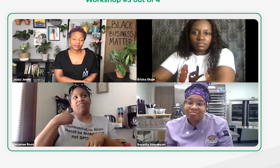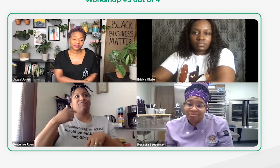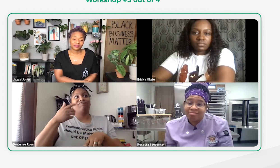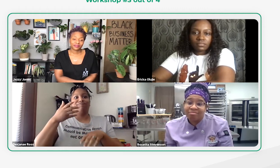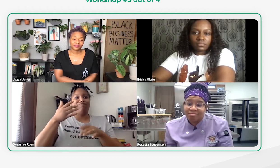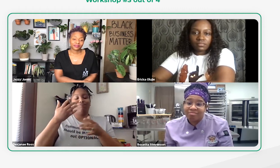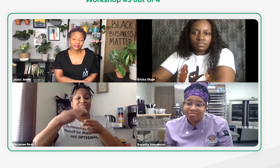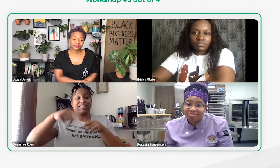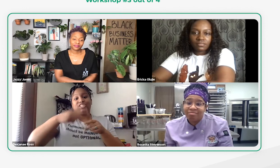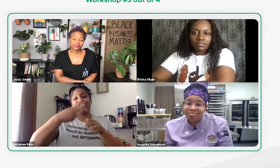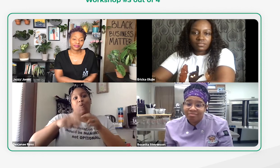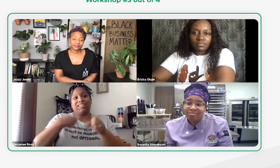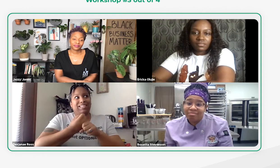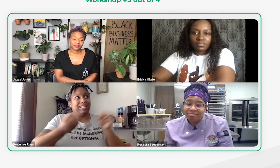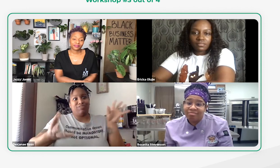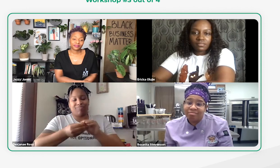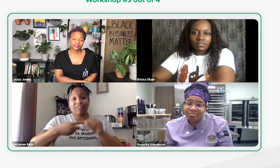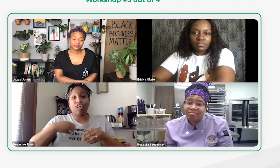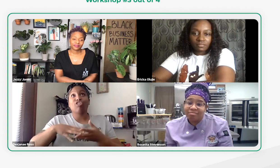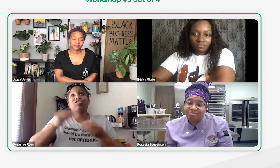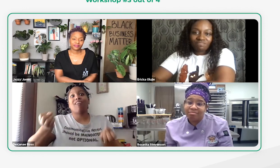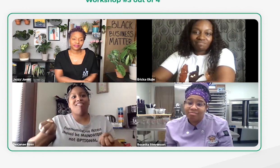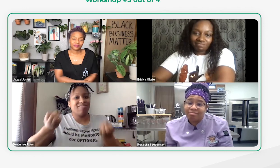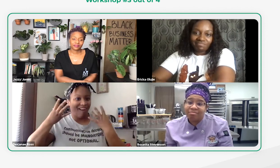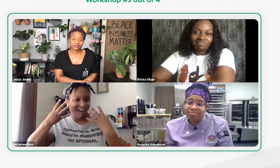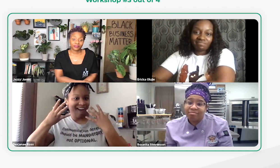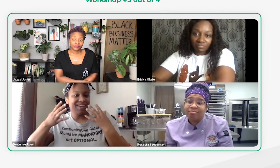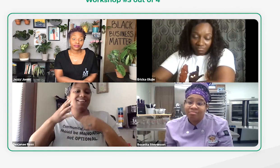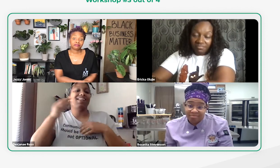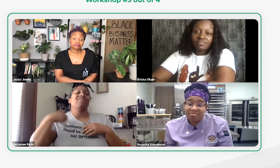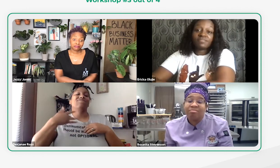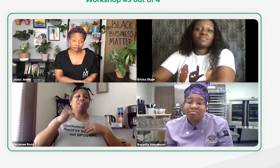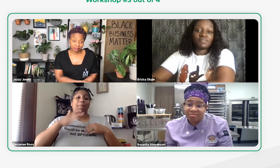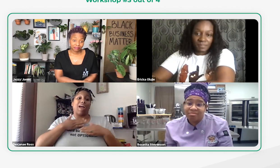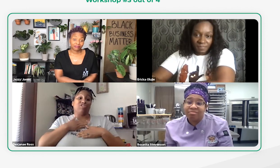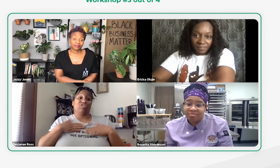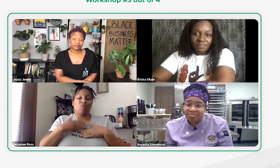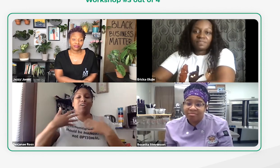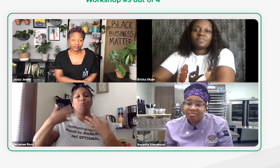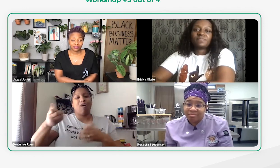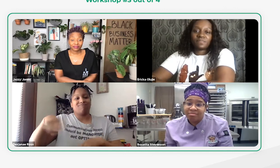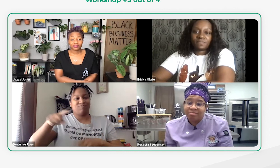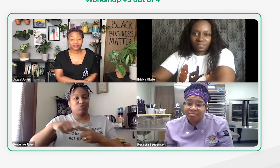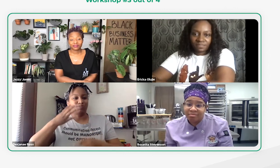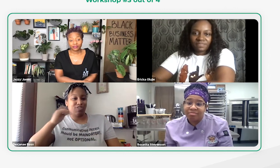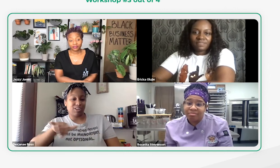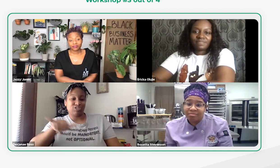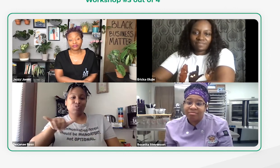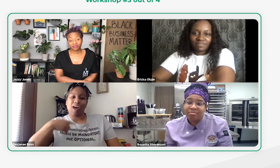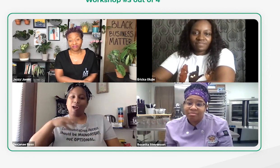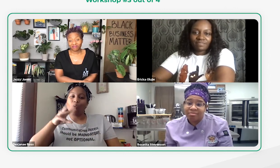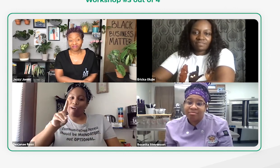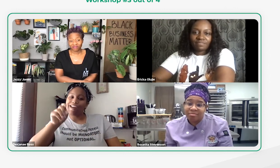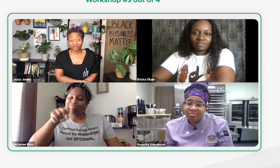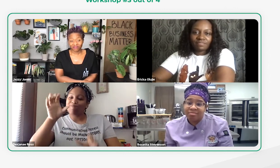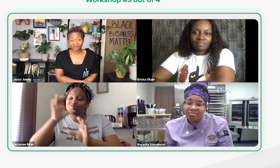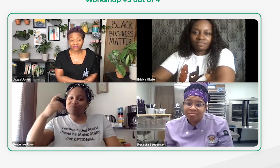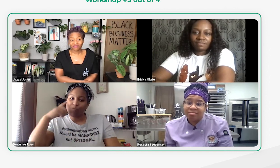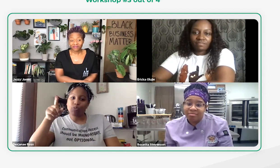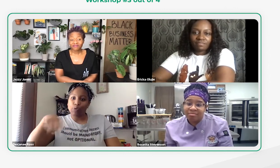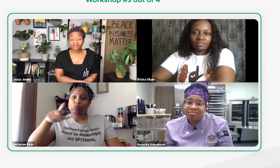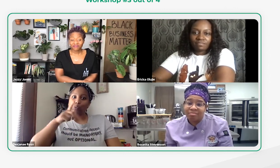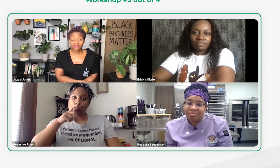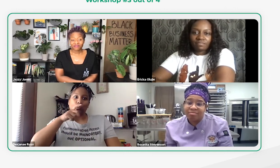I enjoy my business. of learned a lot during those couple of years that's